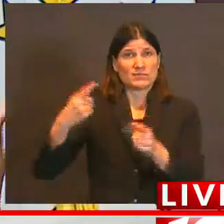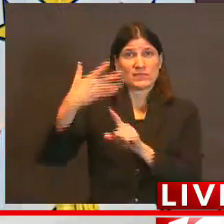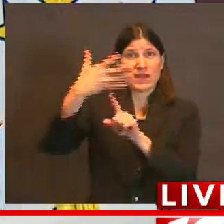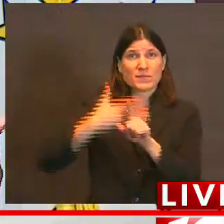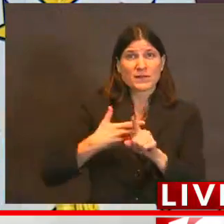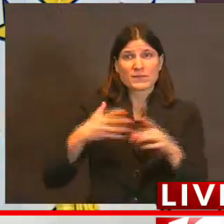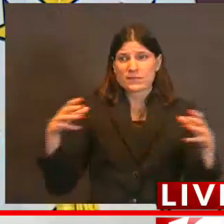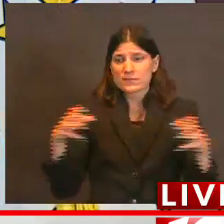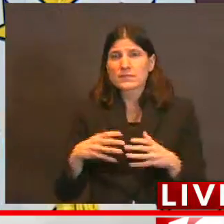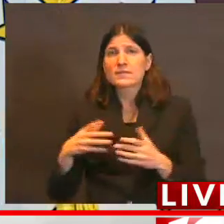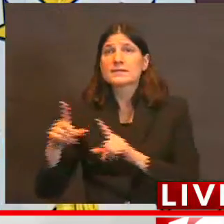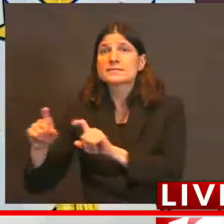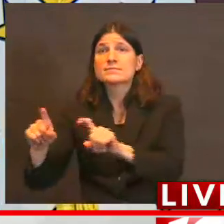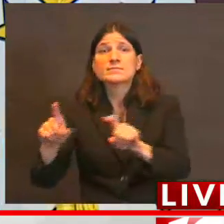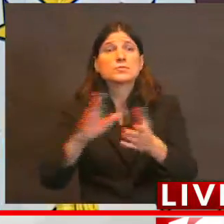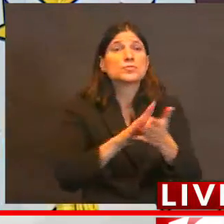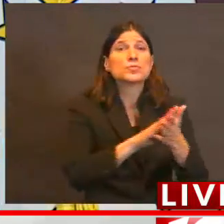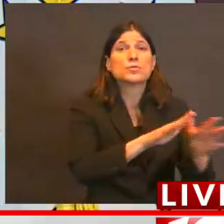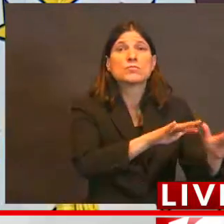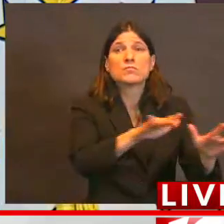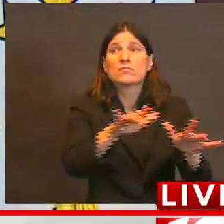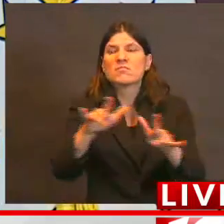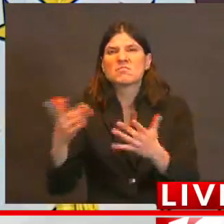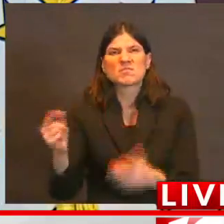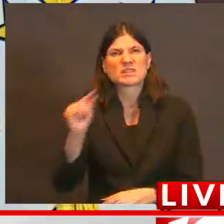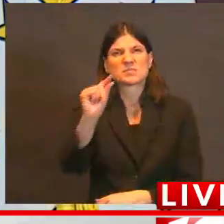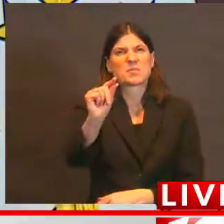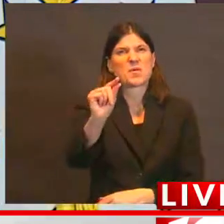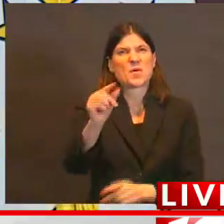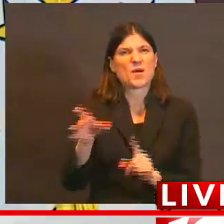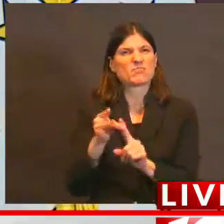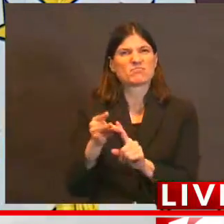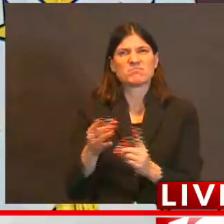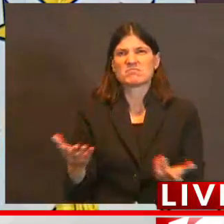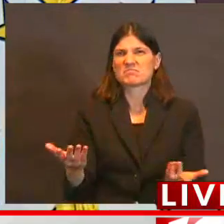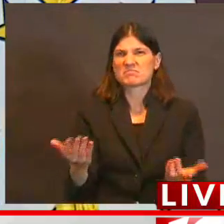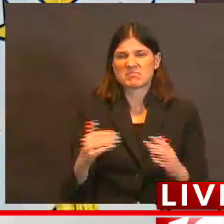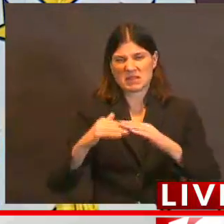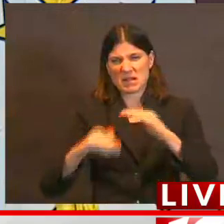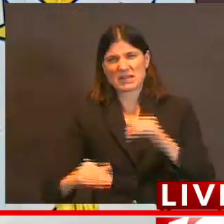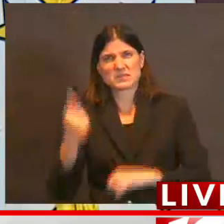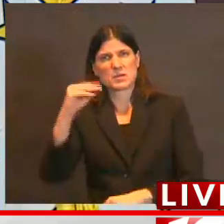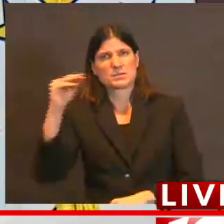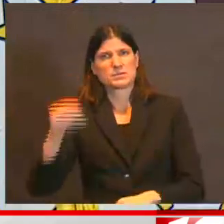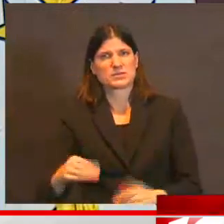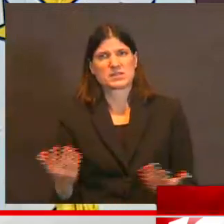COMMUNITY. AND WE HAVE THE DATA THAT SHOWS WE HAVE NOT